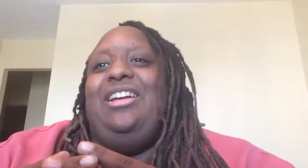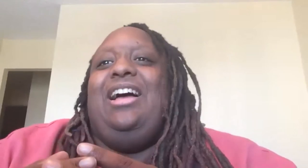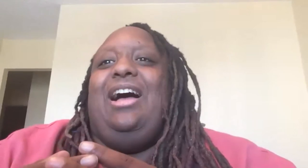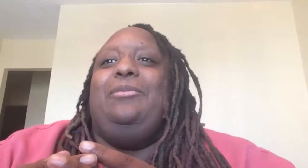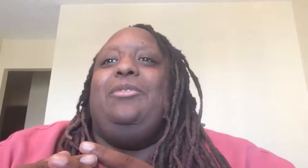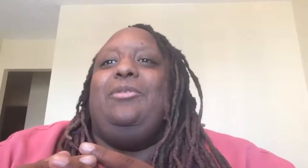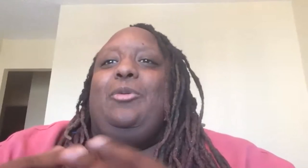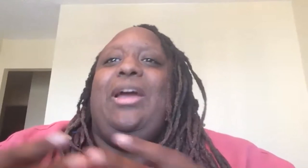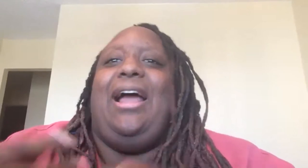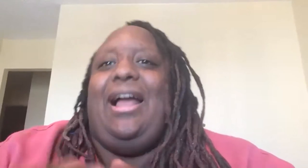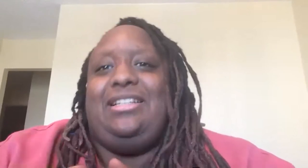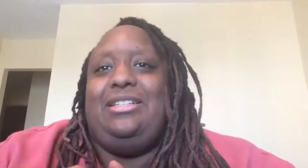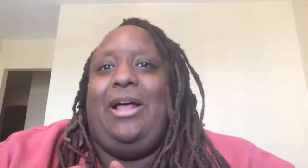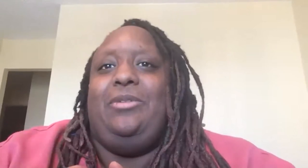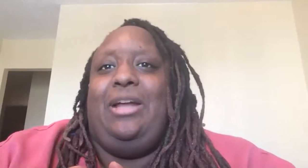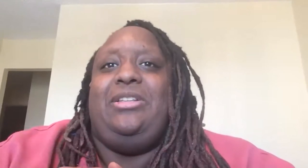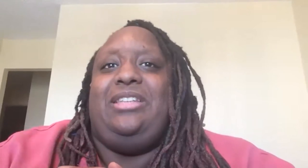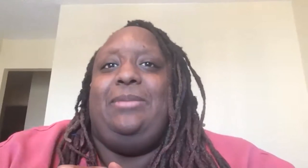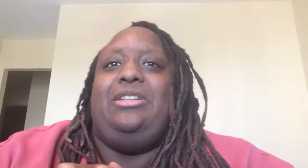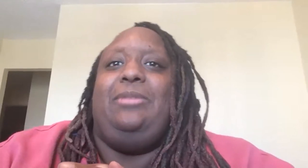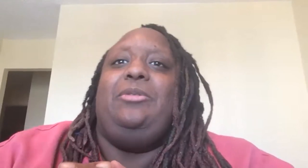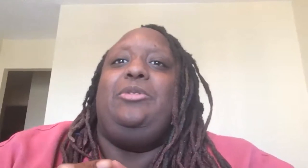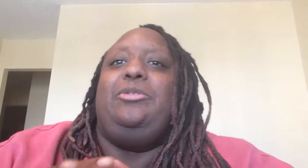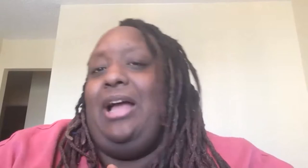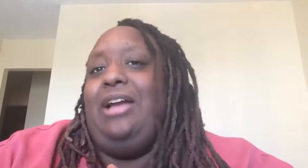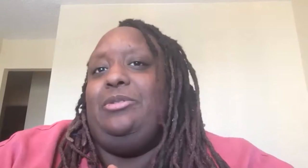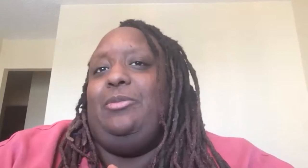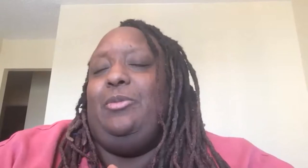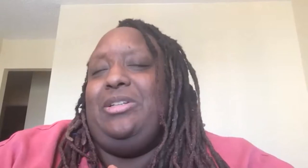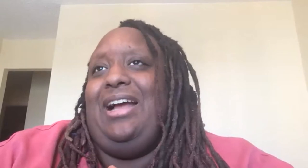The way I access a ballot would not be the same as somebody who is blind who wants to access a ballot.